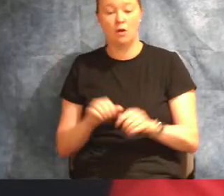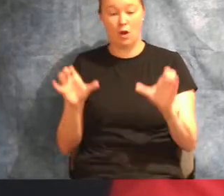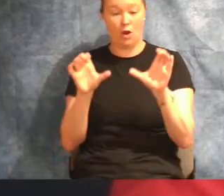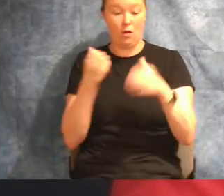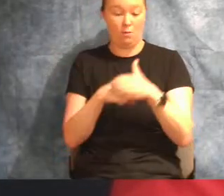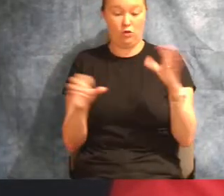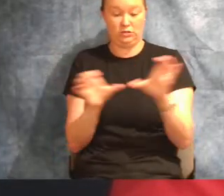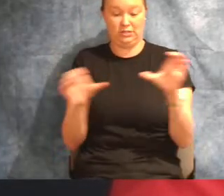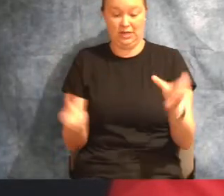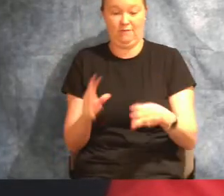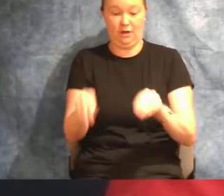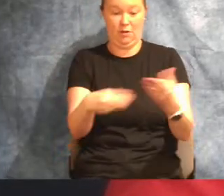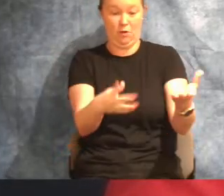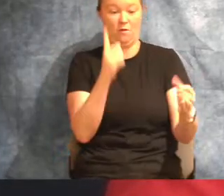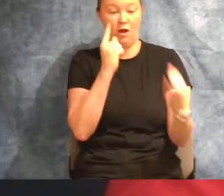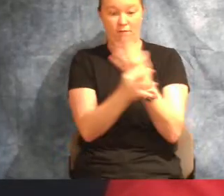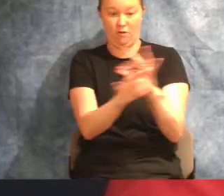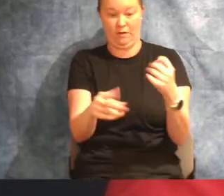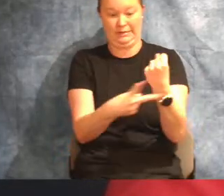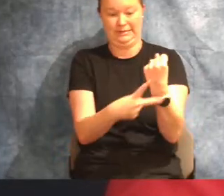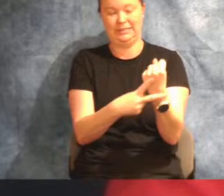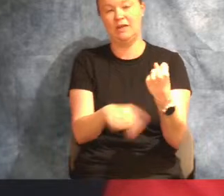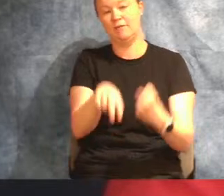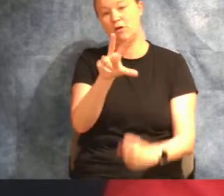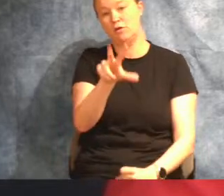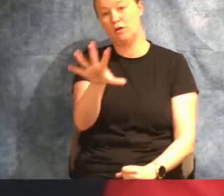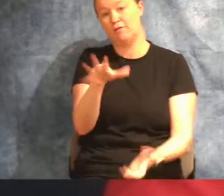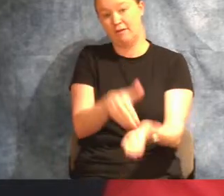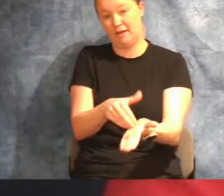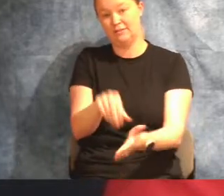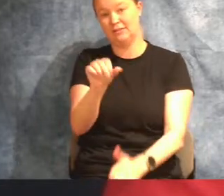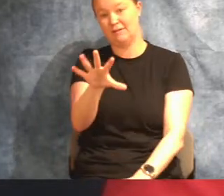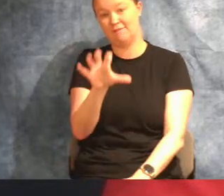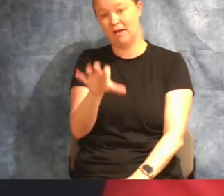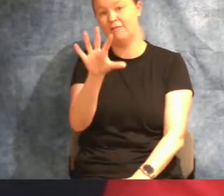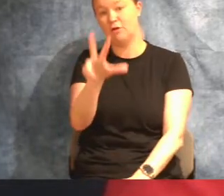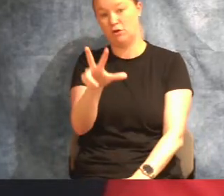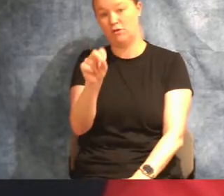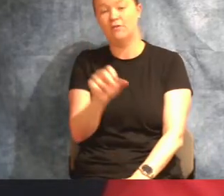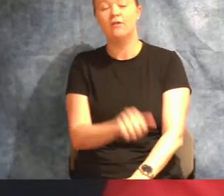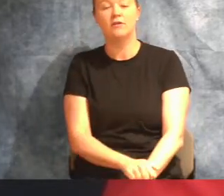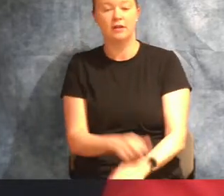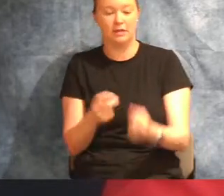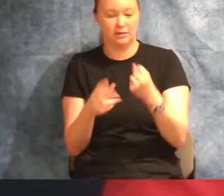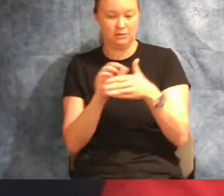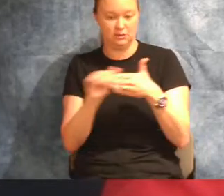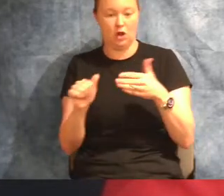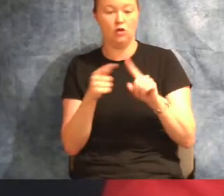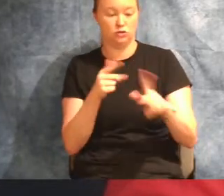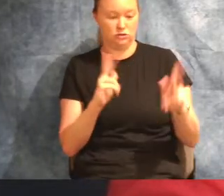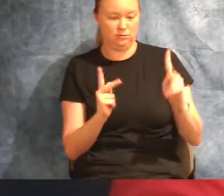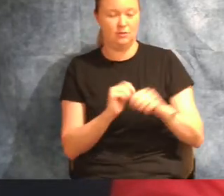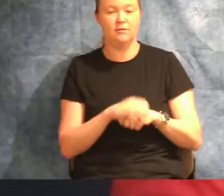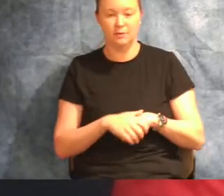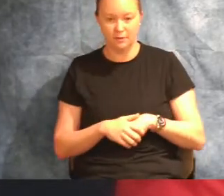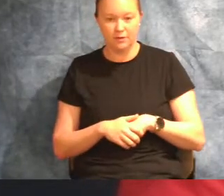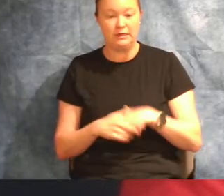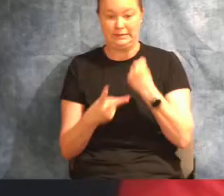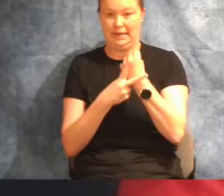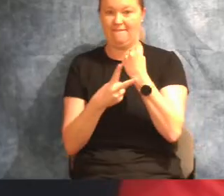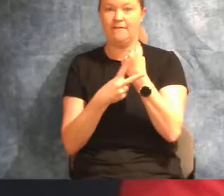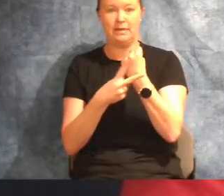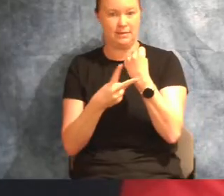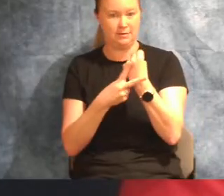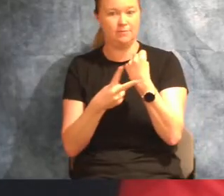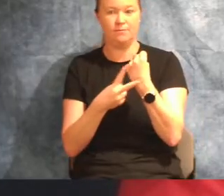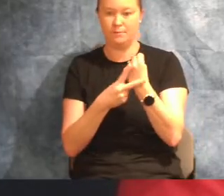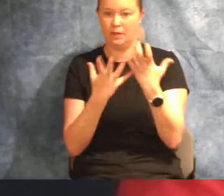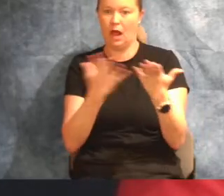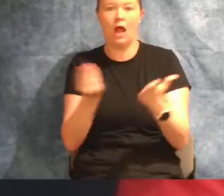provided for free, a savings of $35,530 to residents. So, we're saving money for the